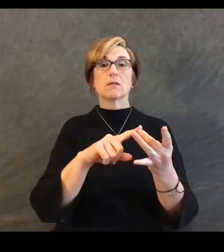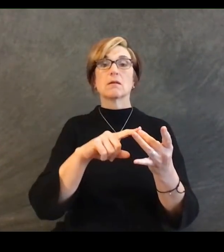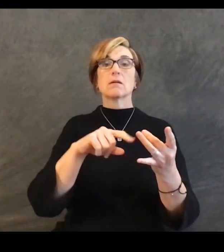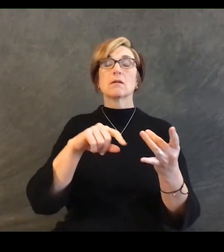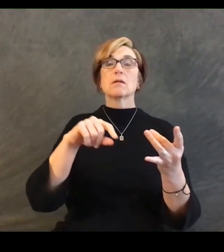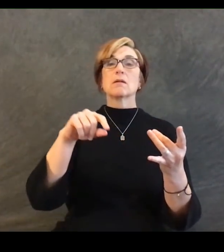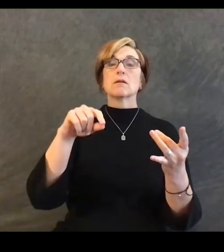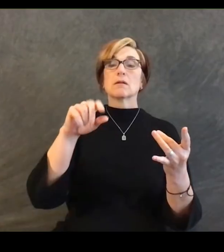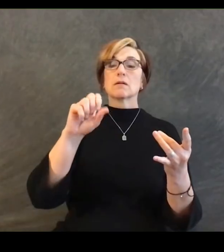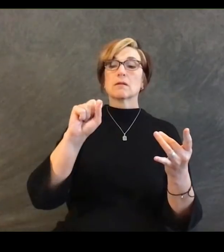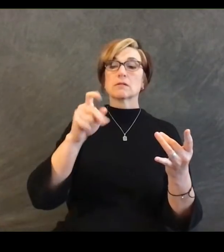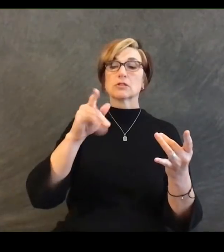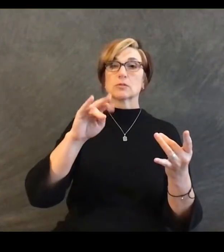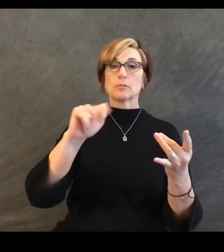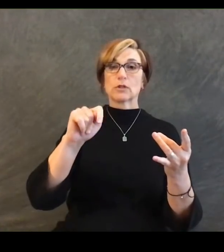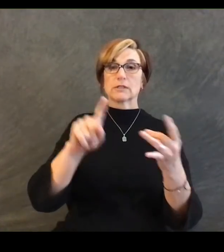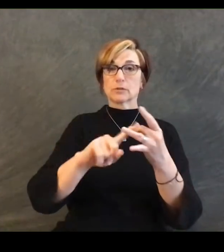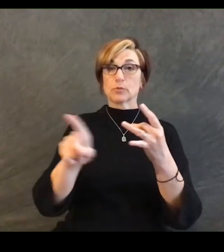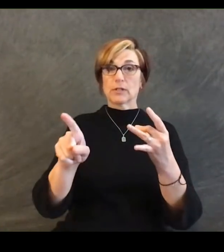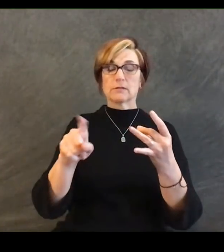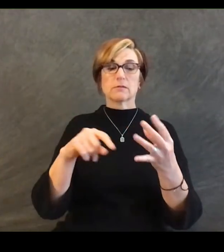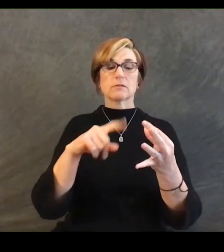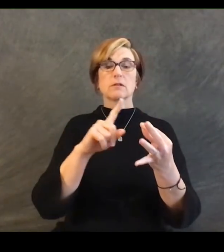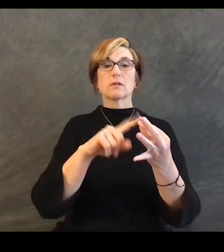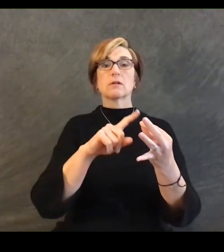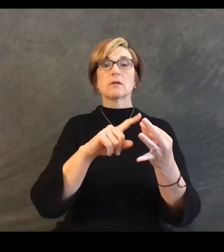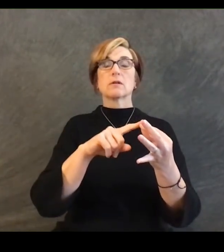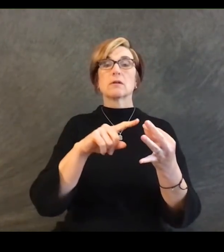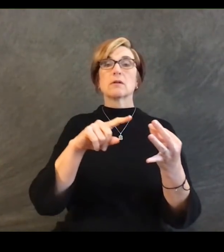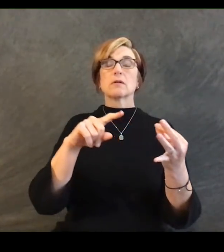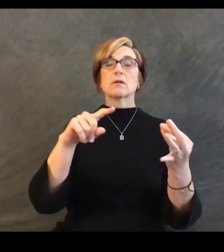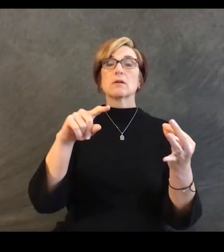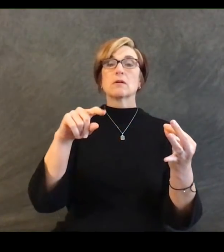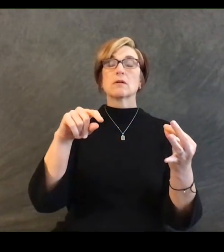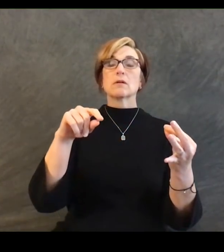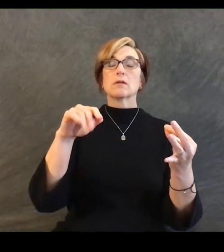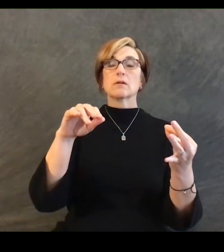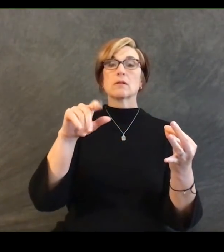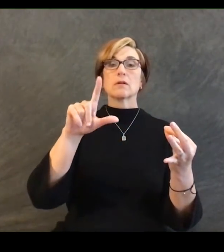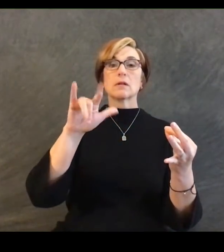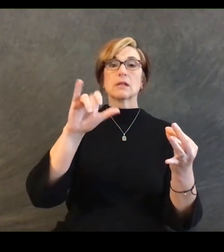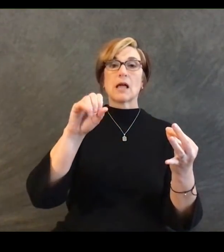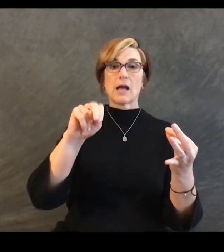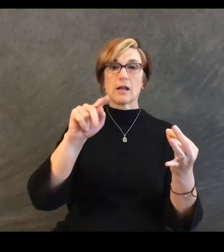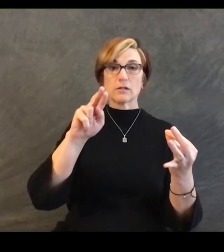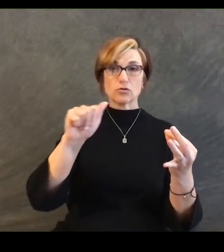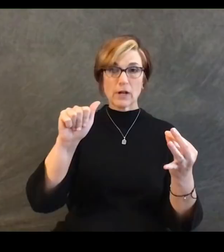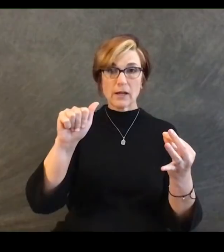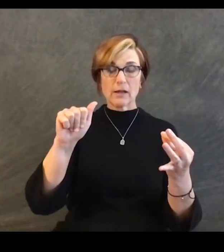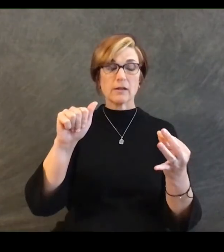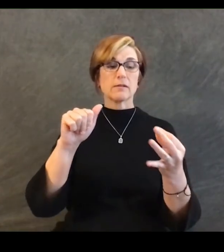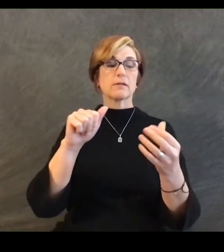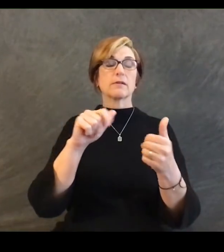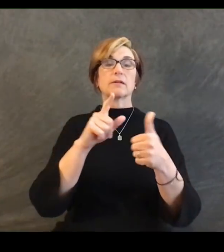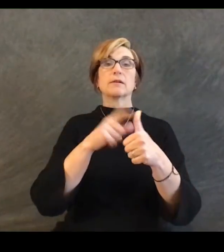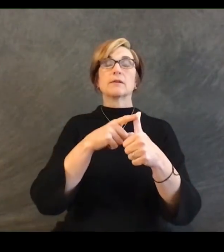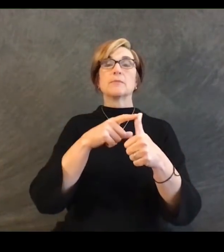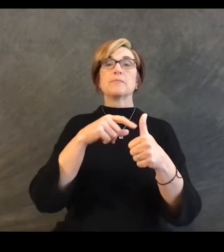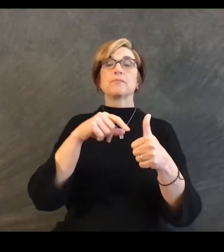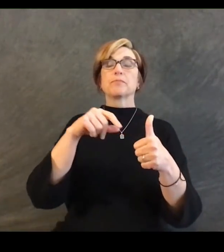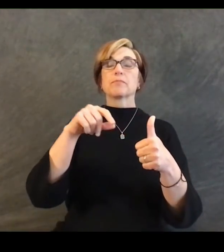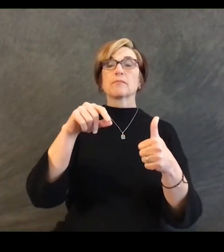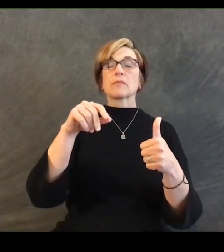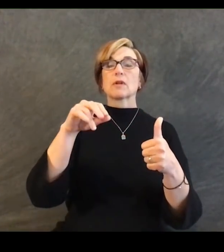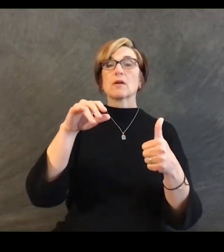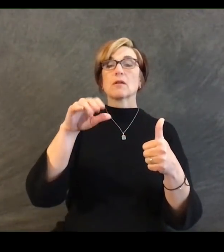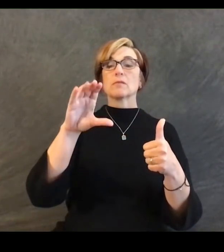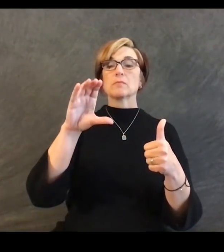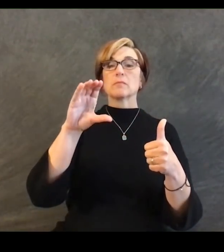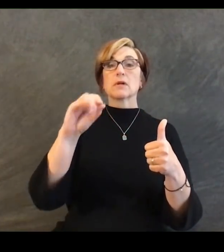Sprint and Araya Birkhoff of Lyon tree also Pat Esser of Cox Communications and